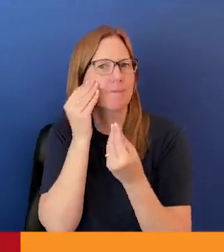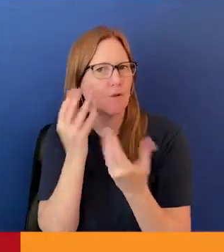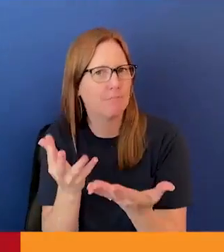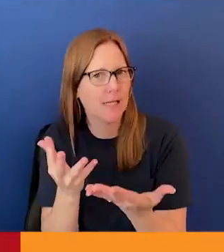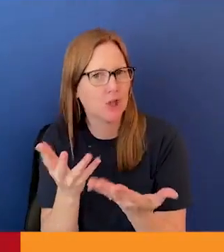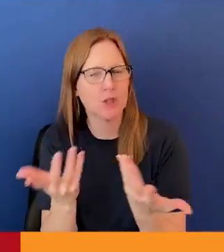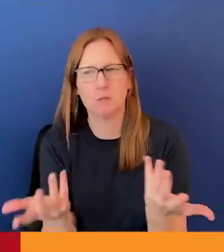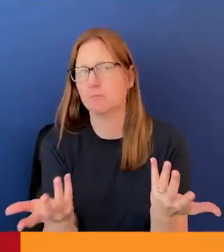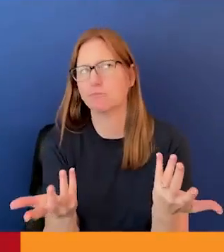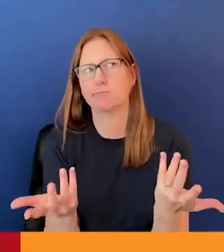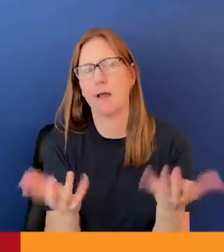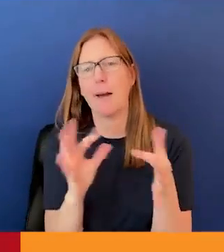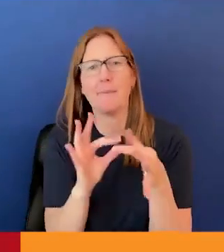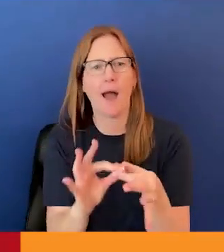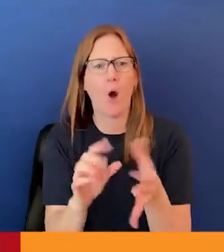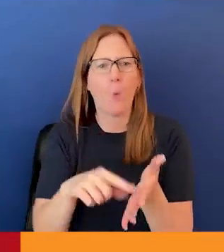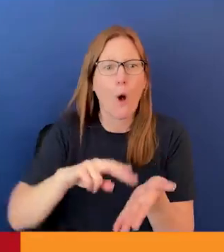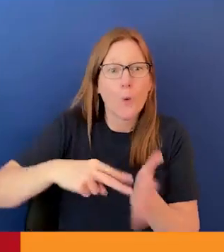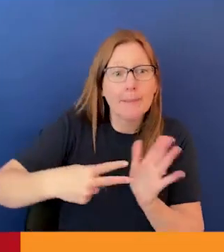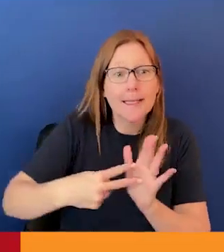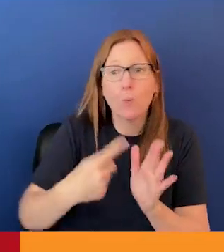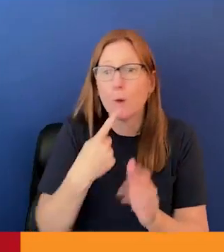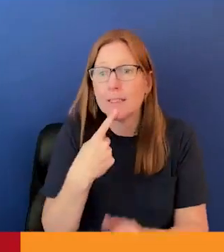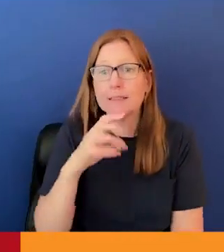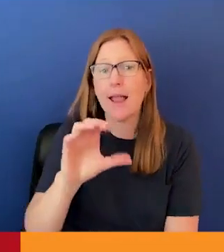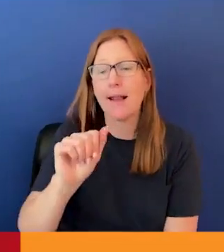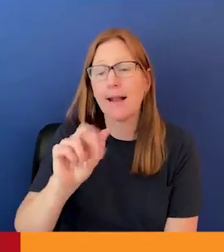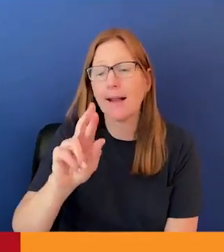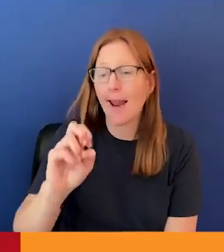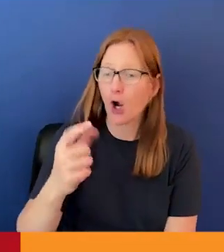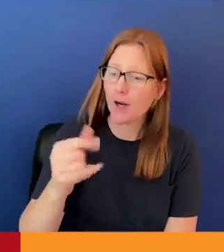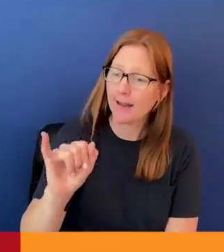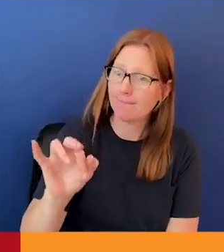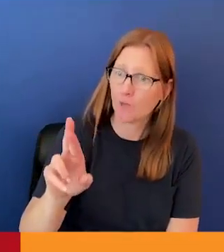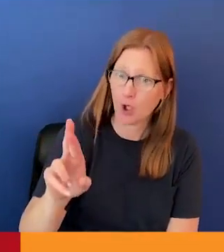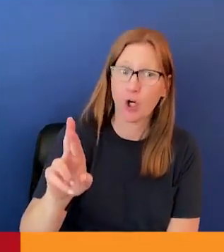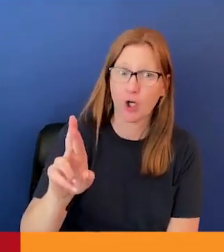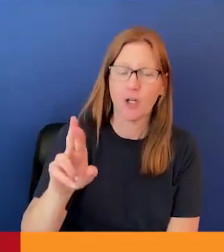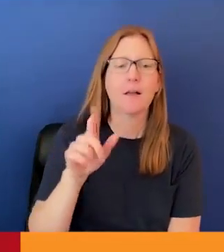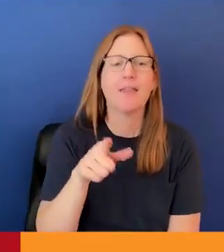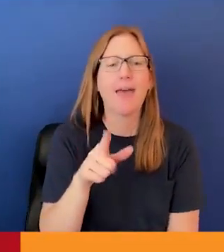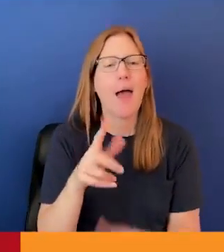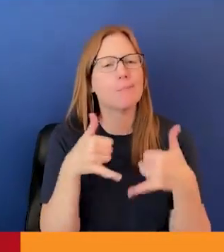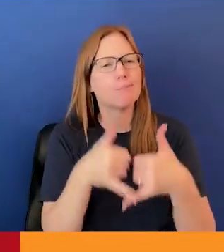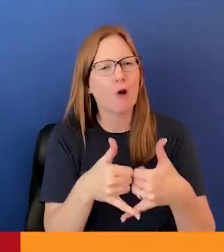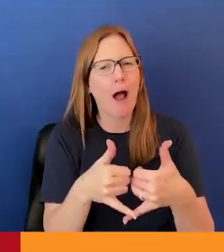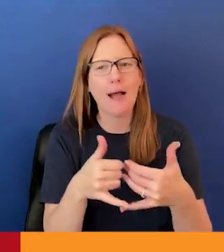what we mean by caregiver and the prize competition that is online also includes this information.